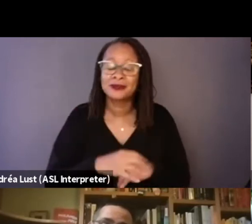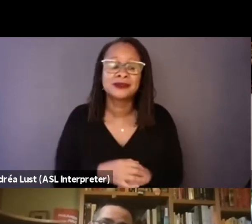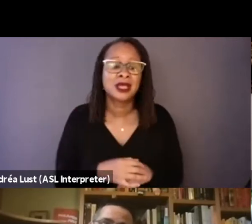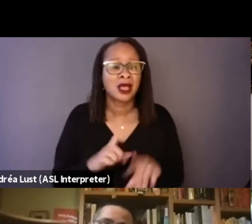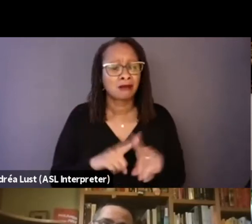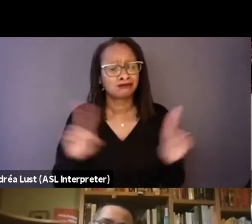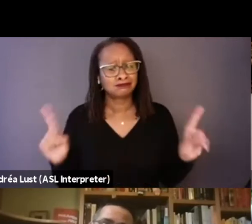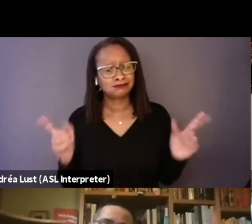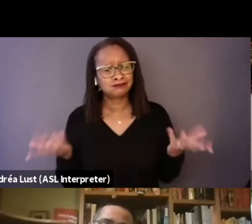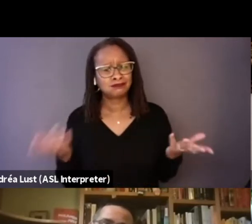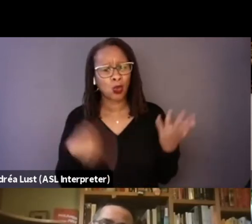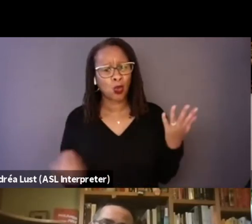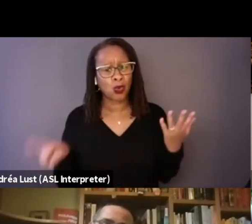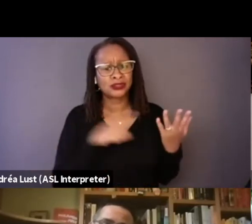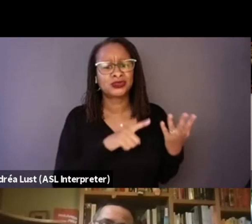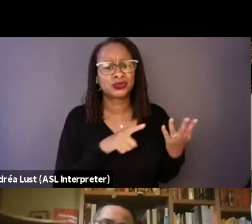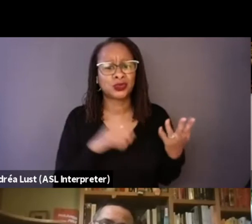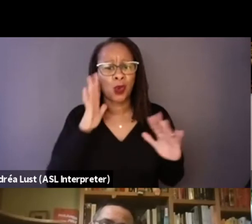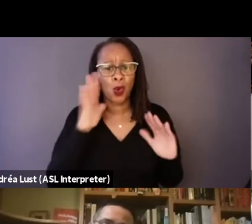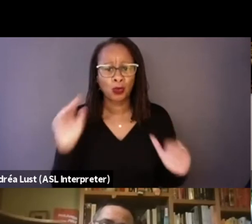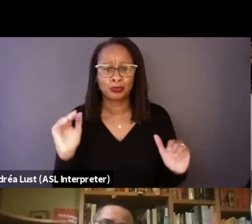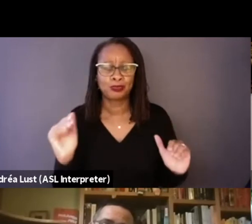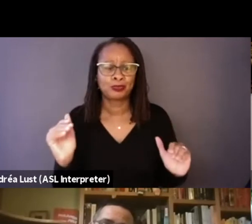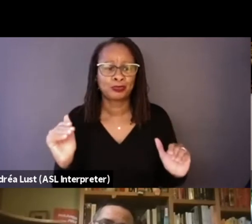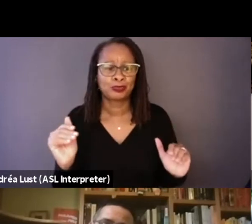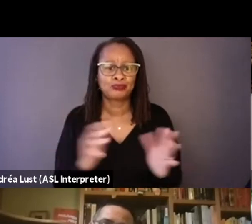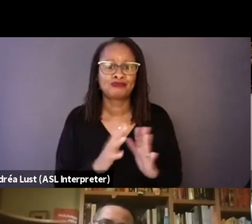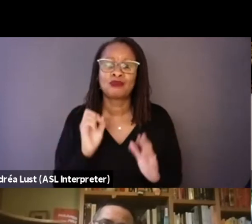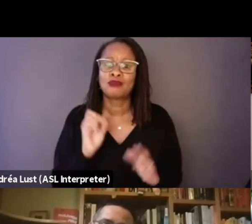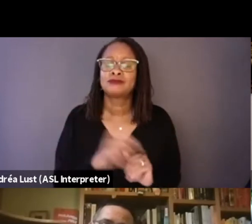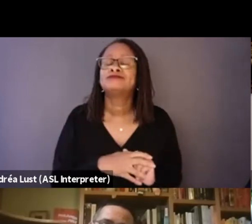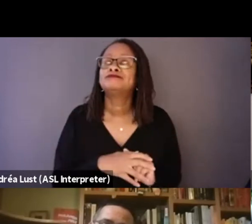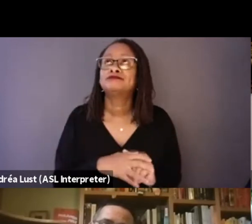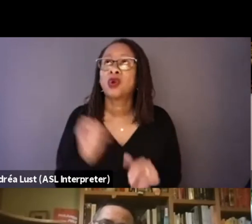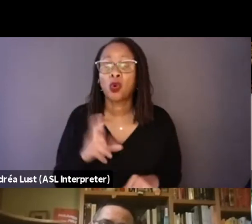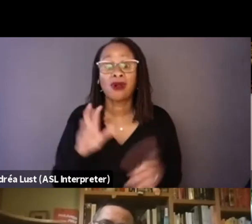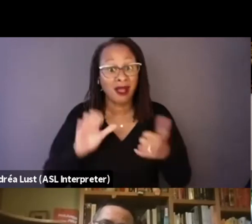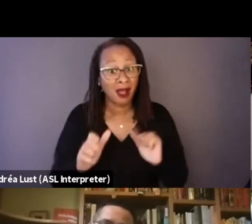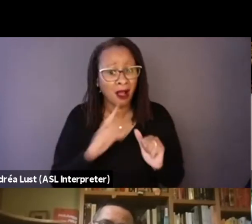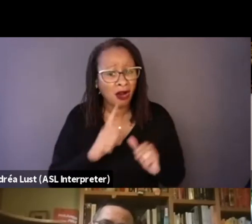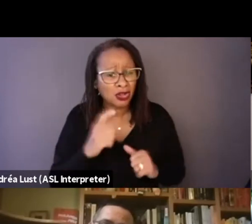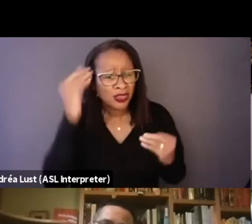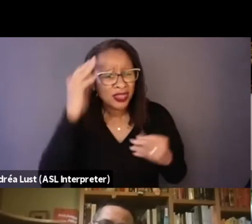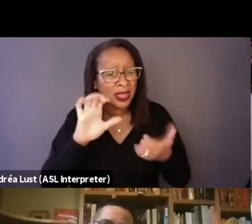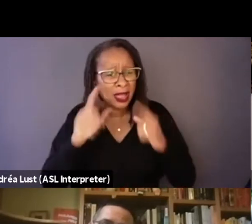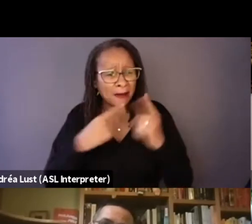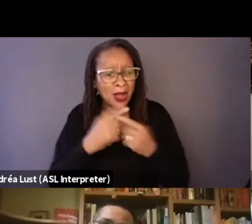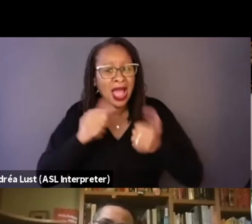But what did you hope- or are you thinking about how you want these films to hit people when they go out there?